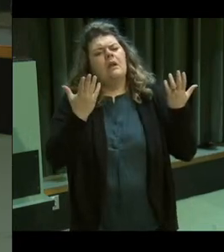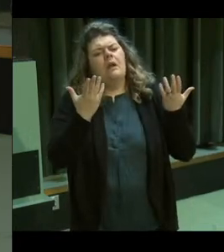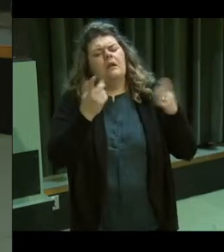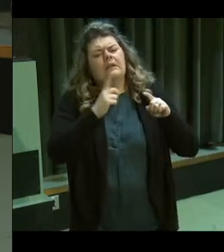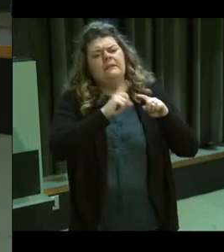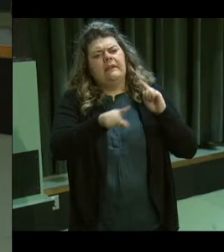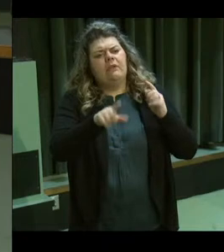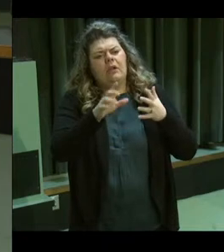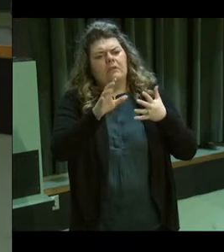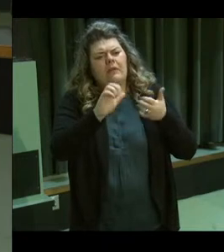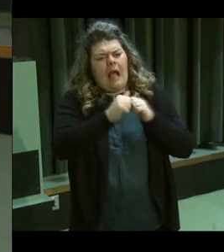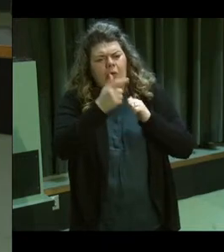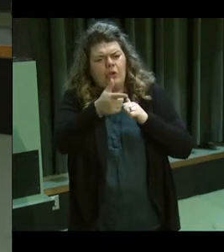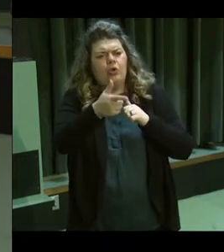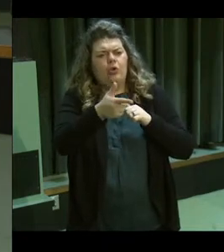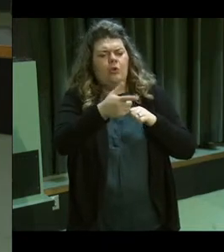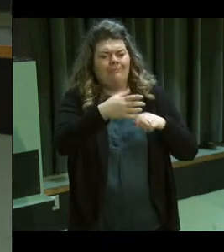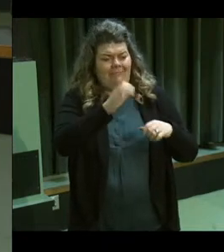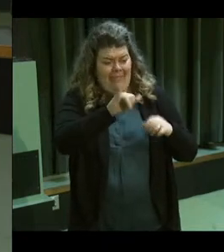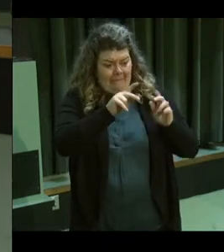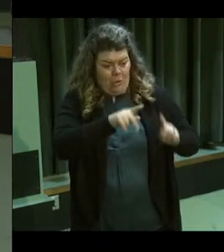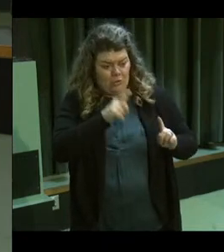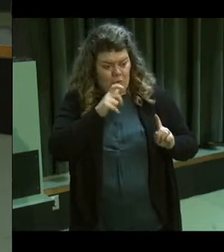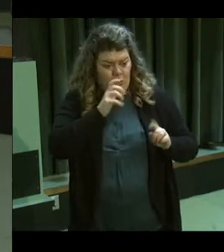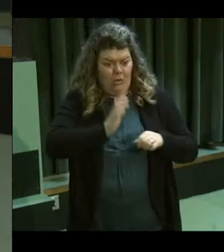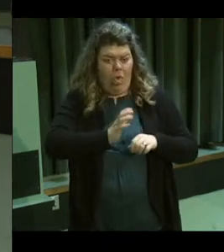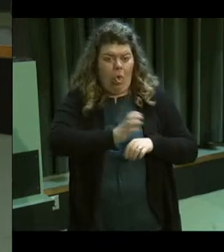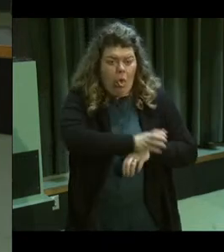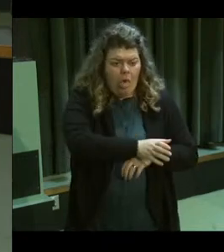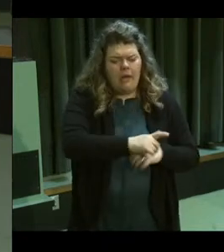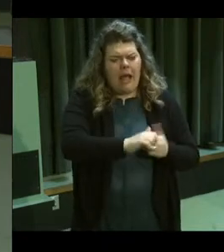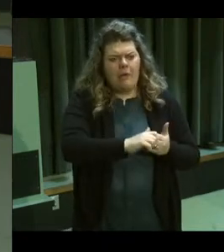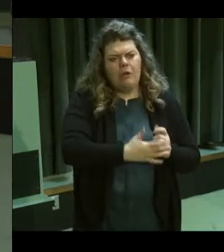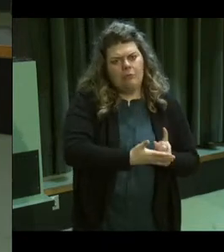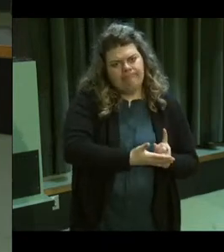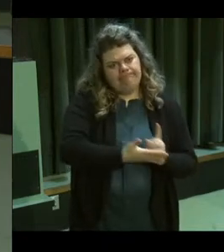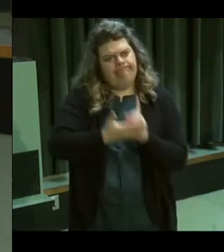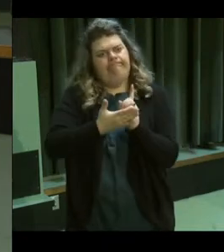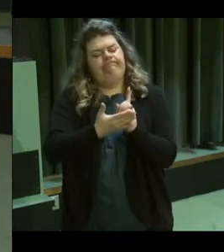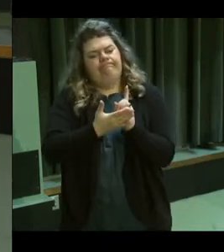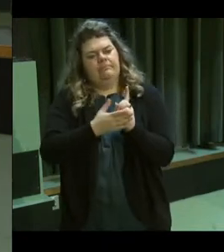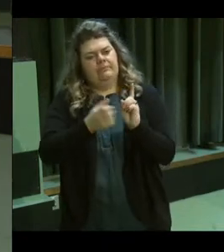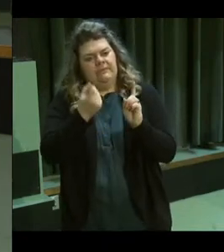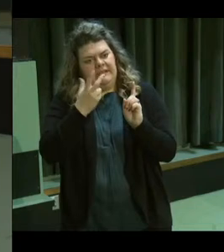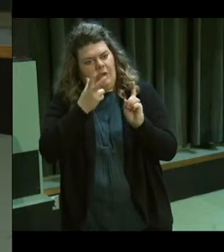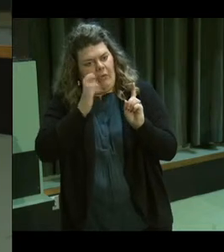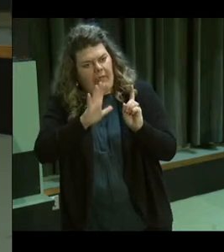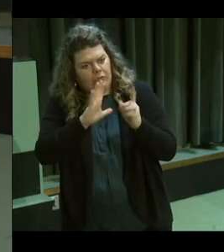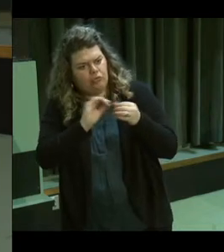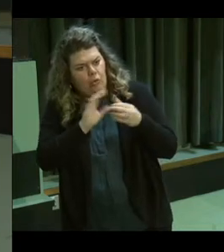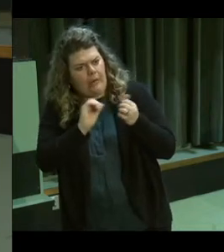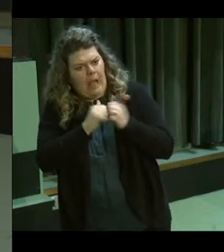some ways that you've effectively elevated marginalized voices, especially